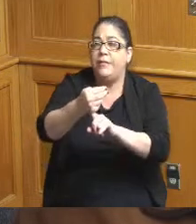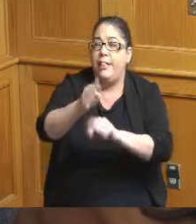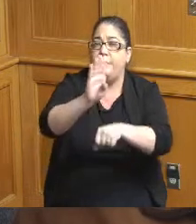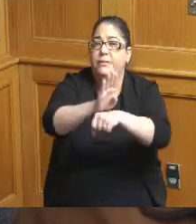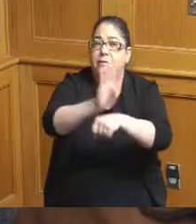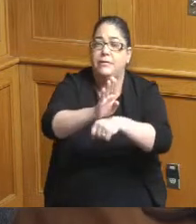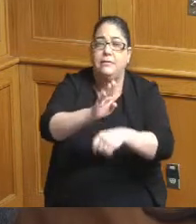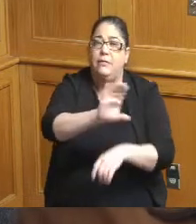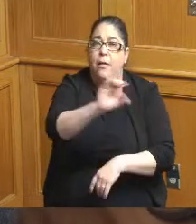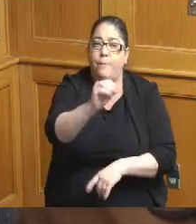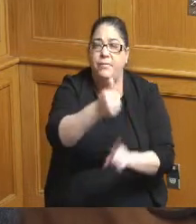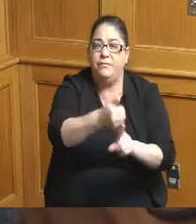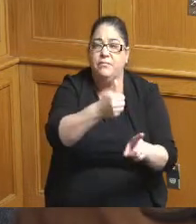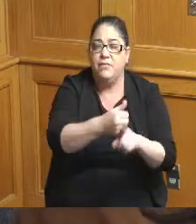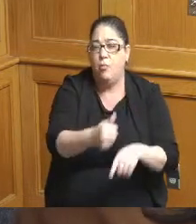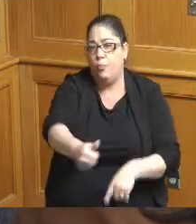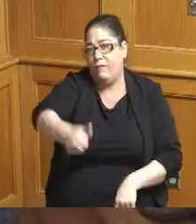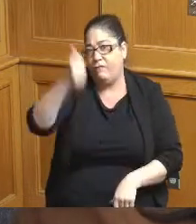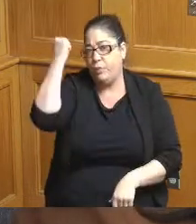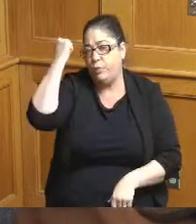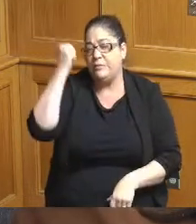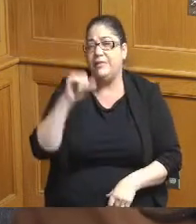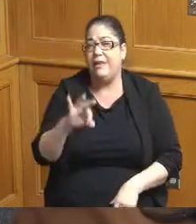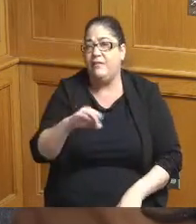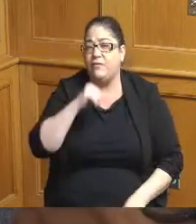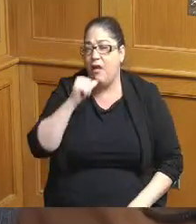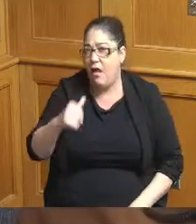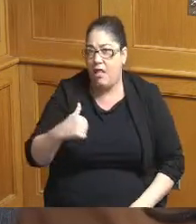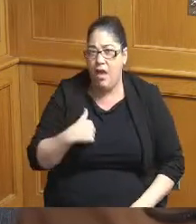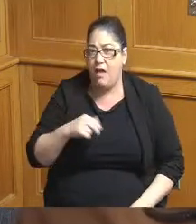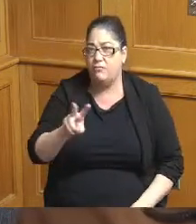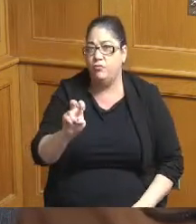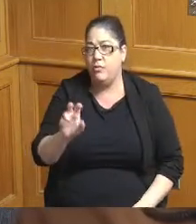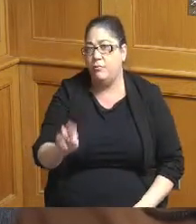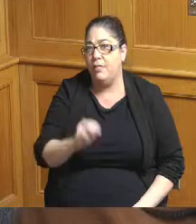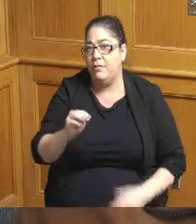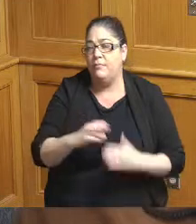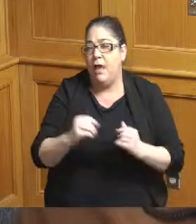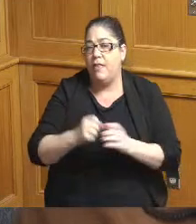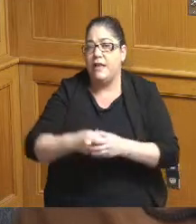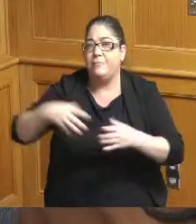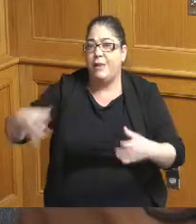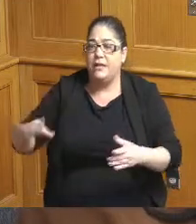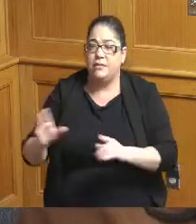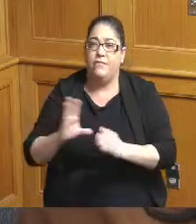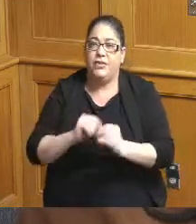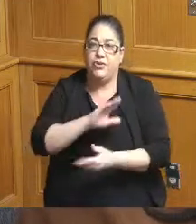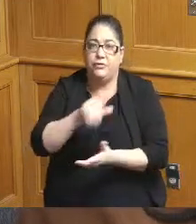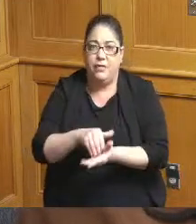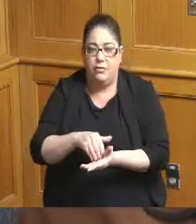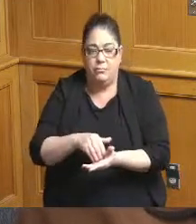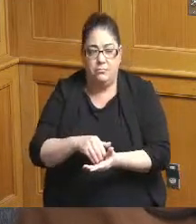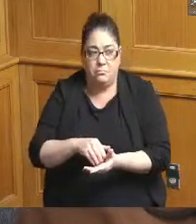can't do anything unless we do this 200 million dollar expansion the other thing on the RFP I